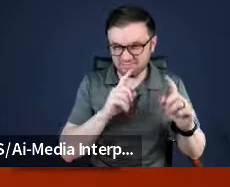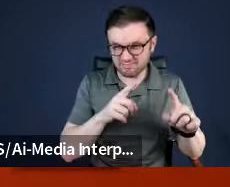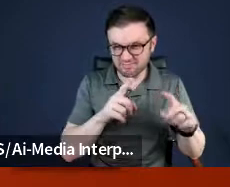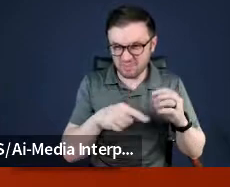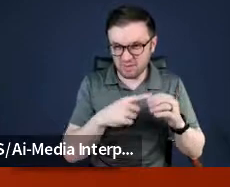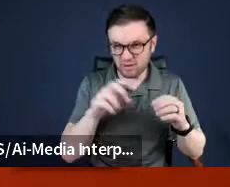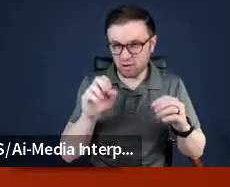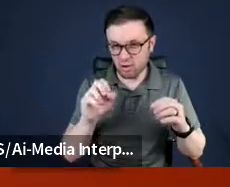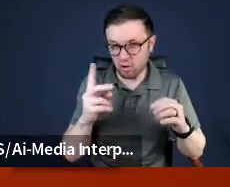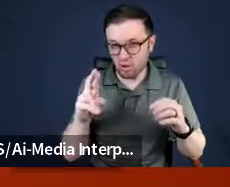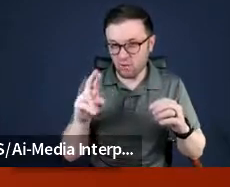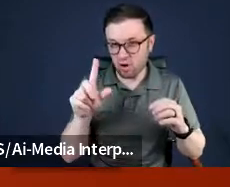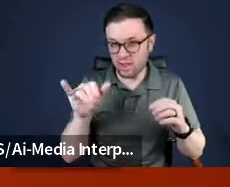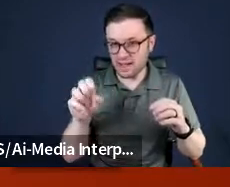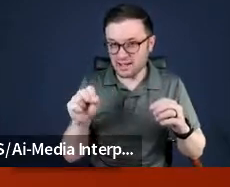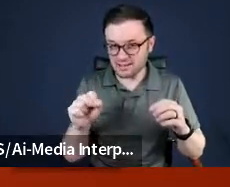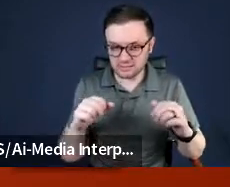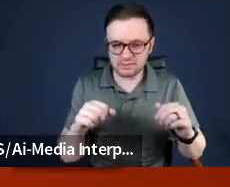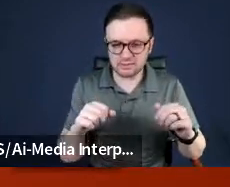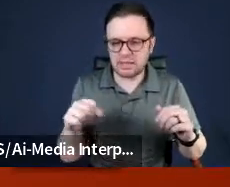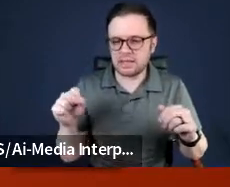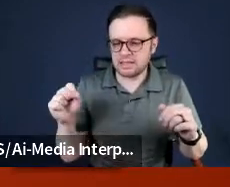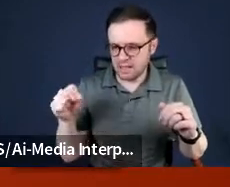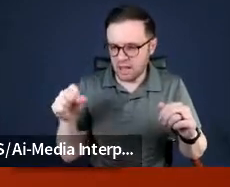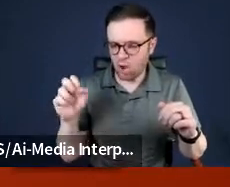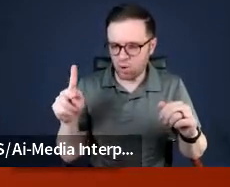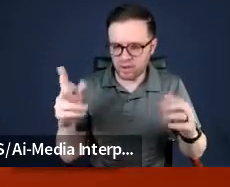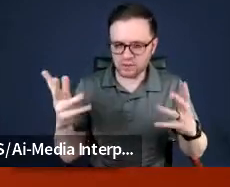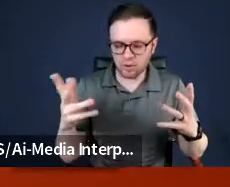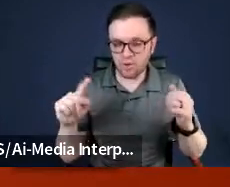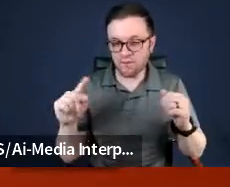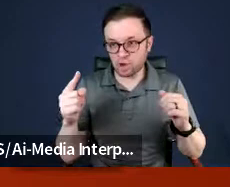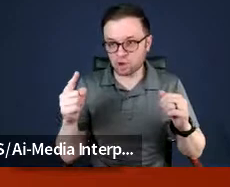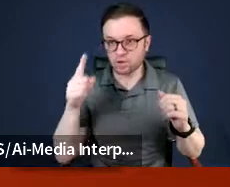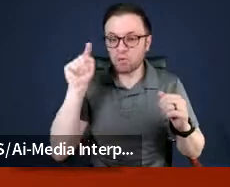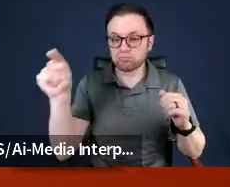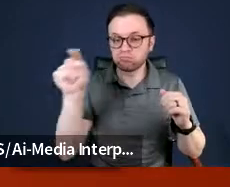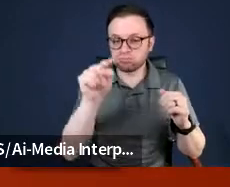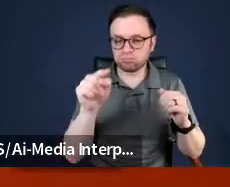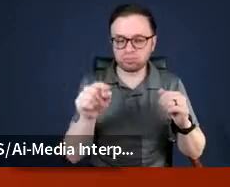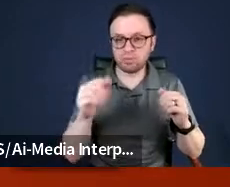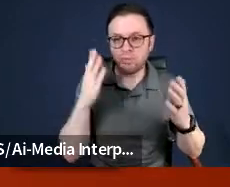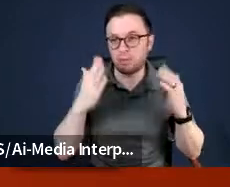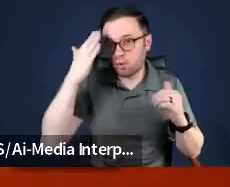would you like to speak on that? Yeah,